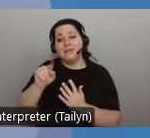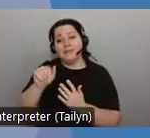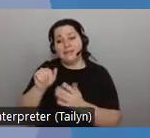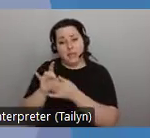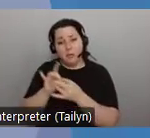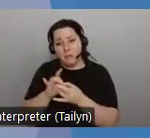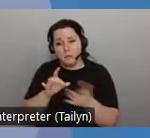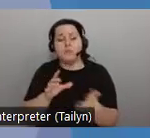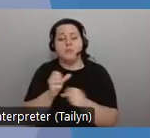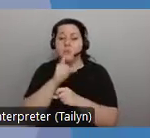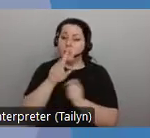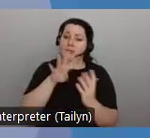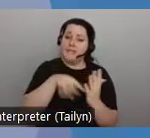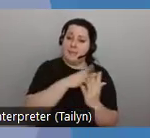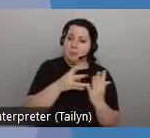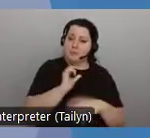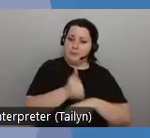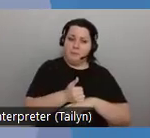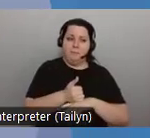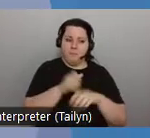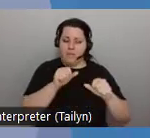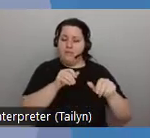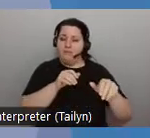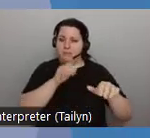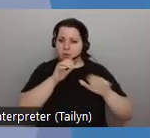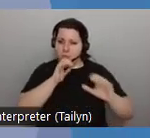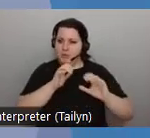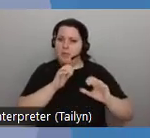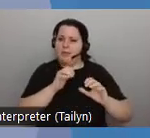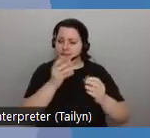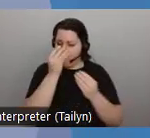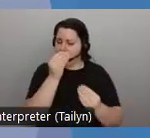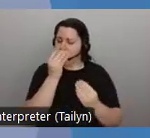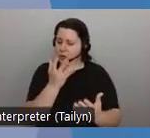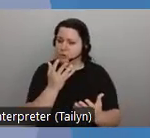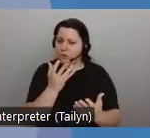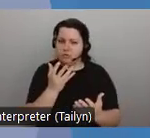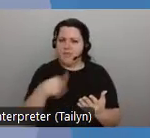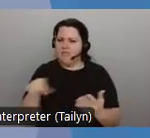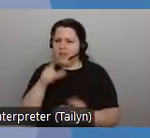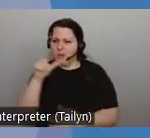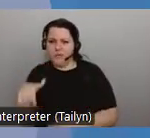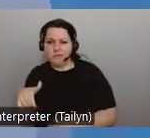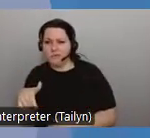they click it. Then tables and data relations, making sure we are setting up that data and way that communicates that information